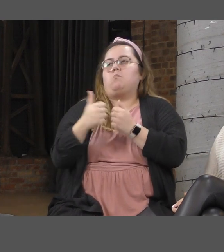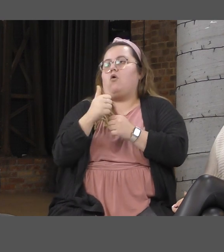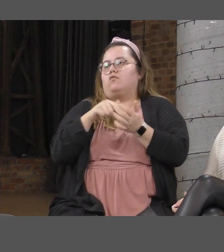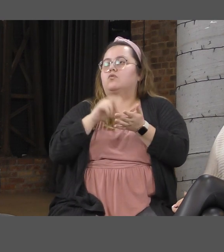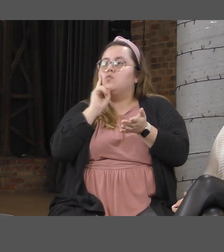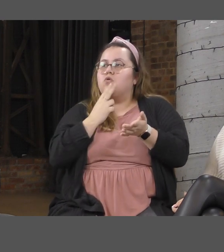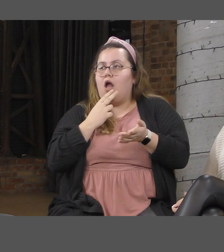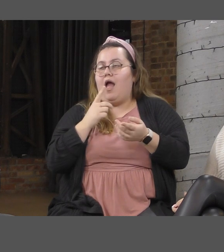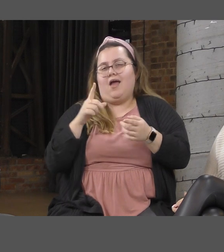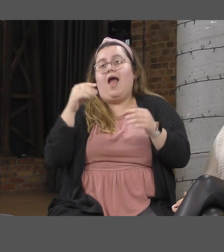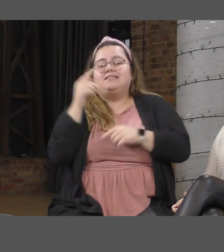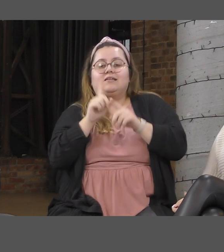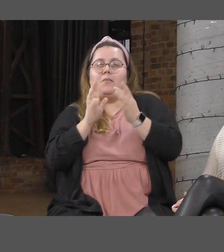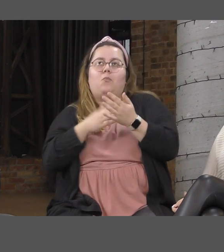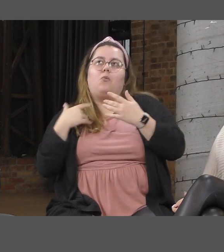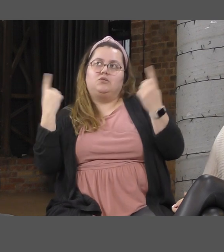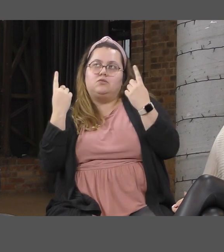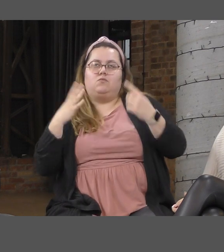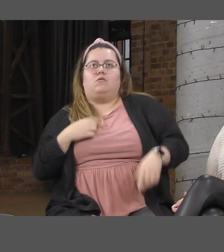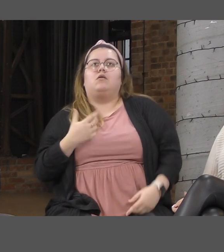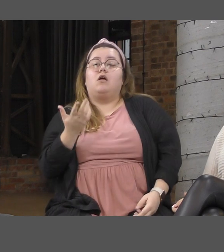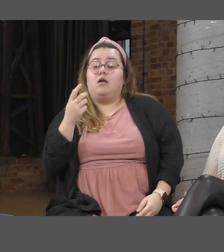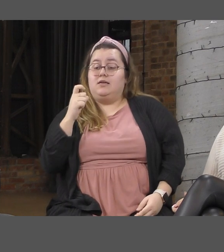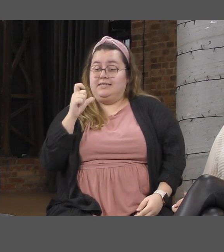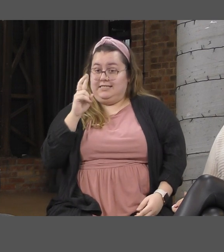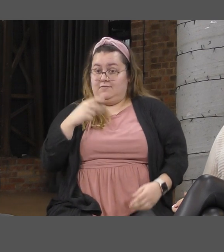They can actually refuse it because of the reason that it's a deaf person.